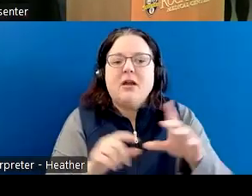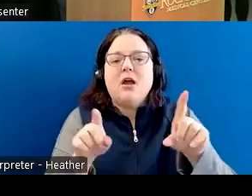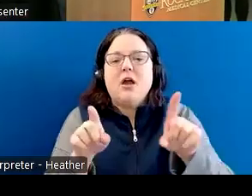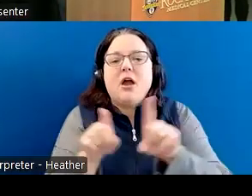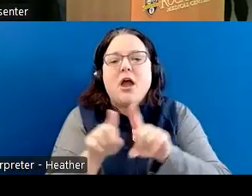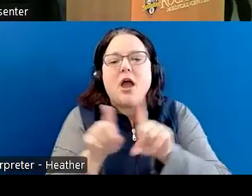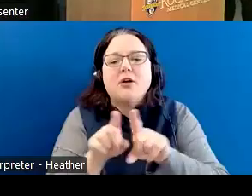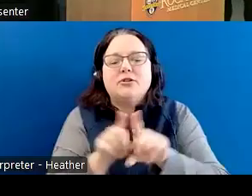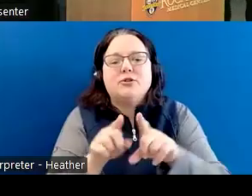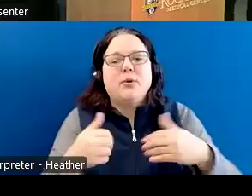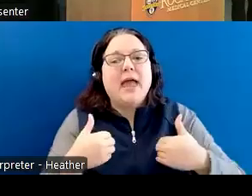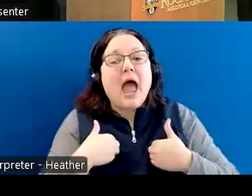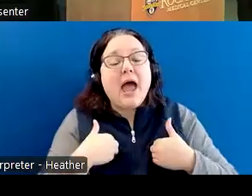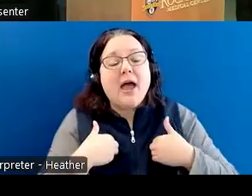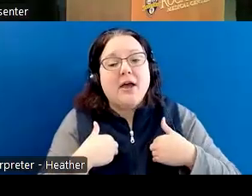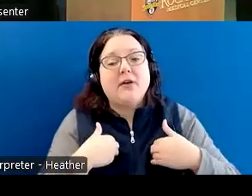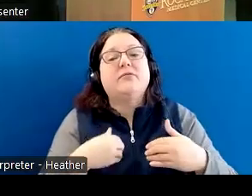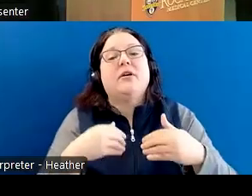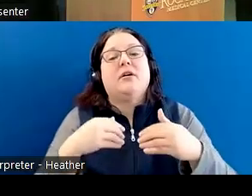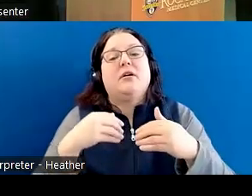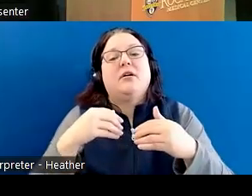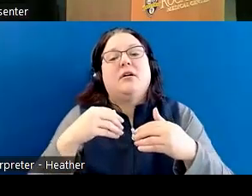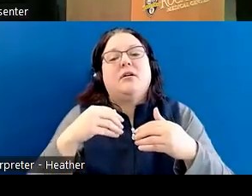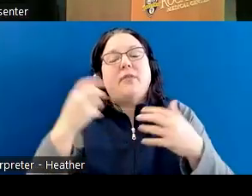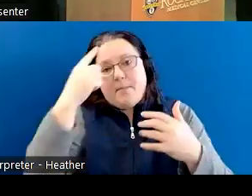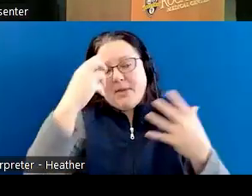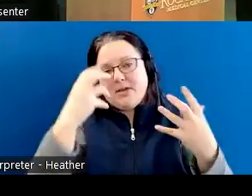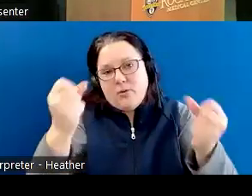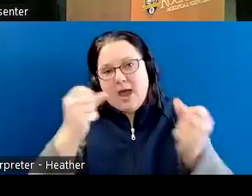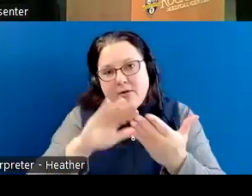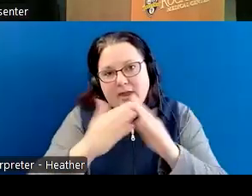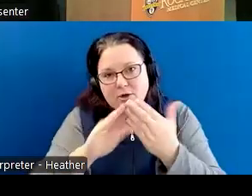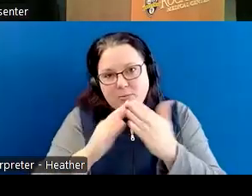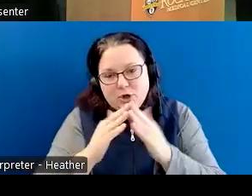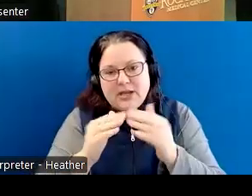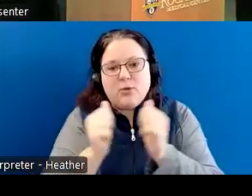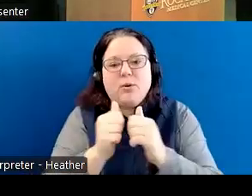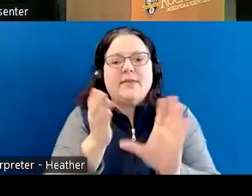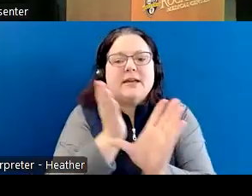mental health care movement come forward. For instance, with psycha psychiatrist Eric Lynman,